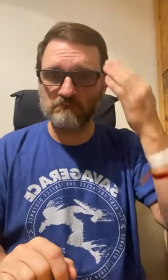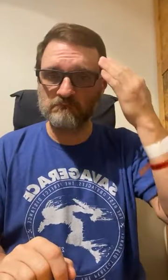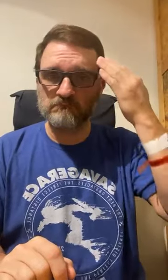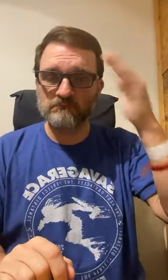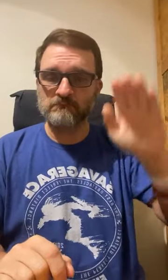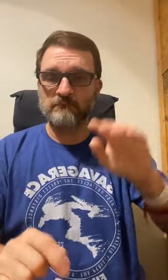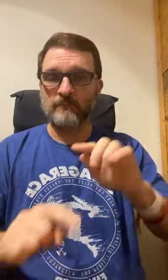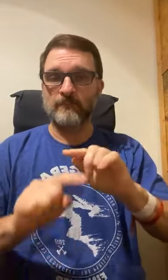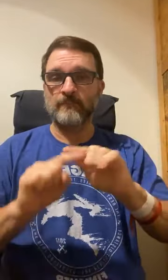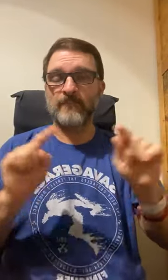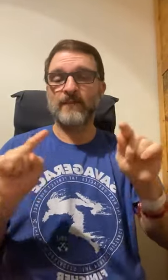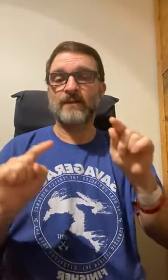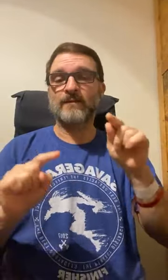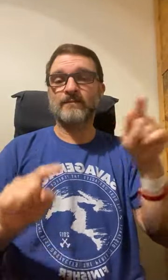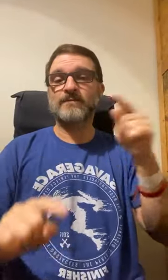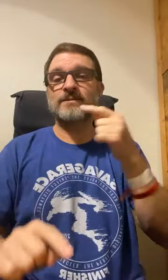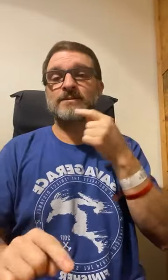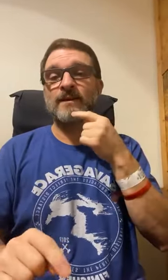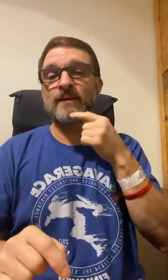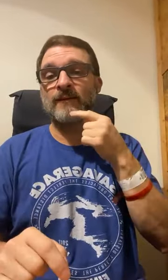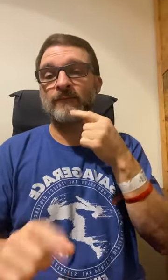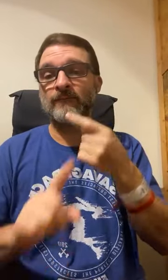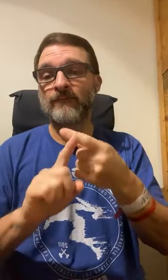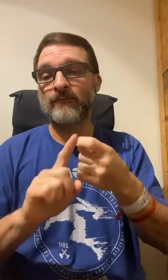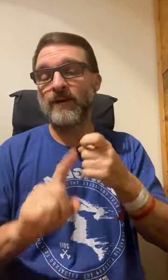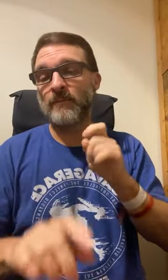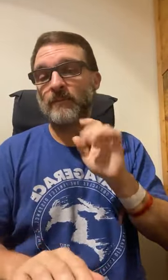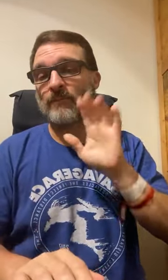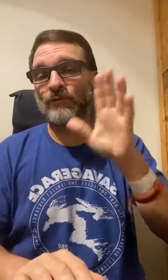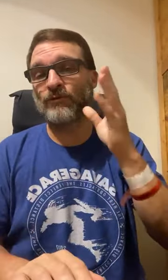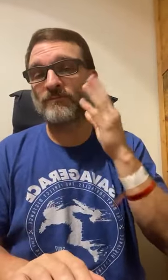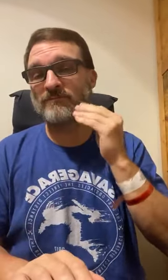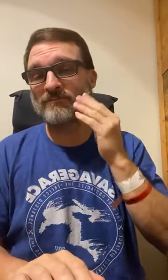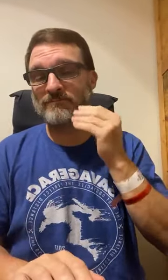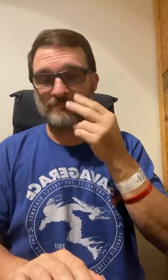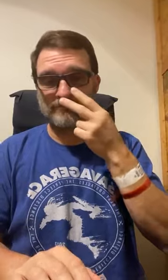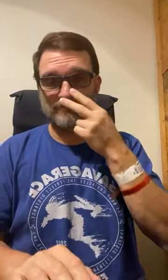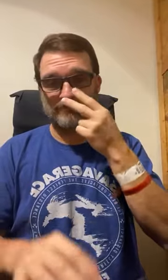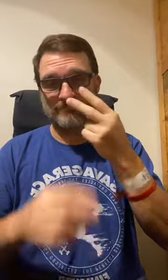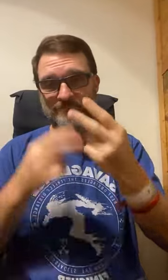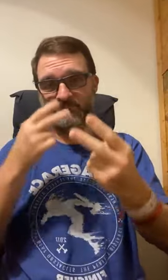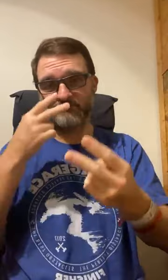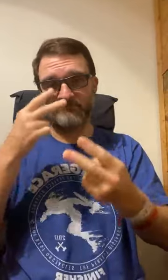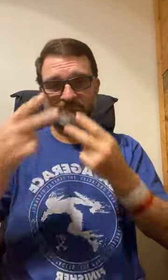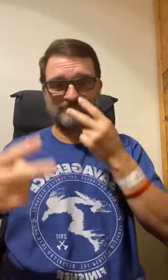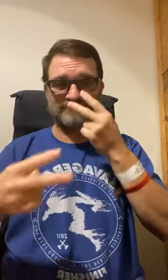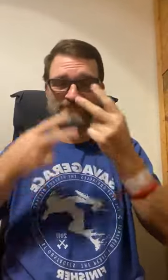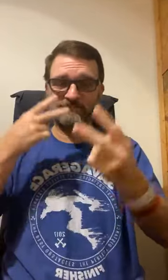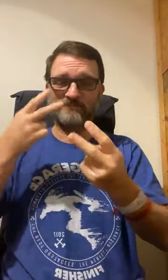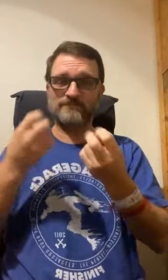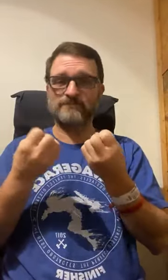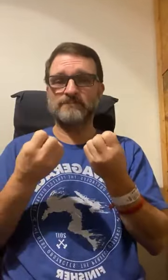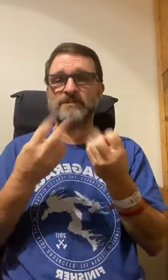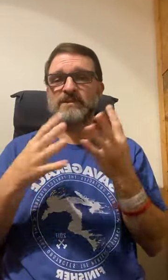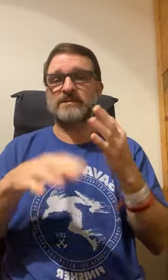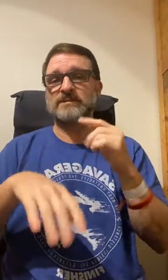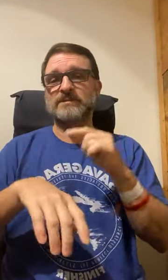They dont know but they said From their experience what they've seen